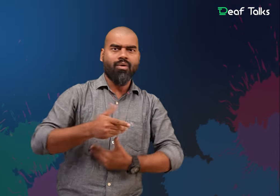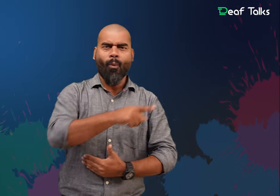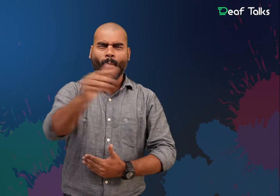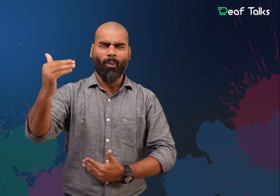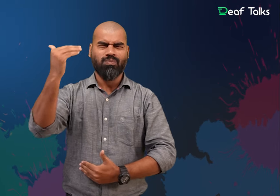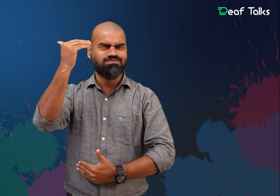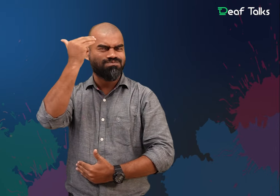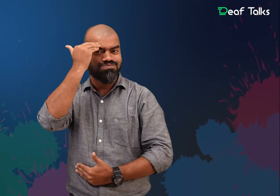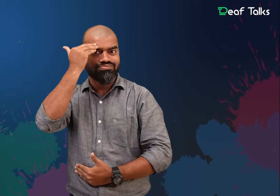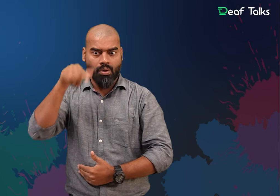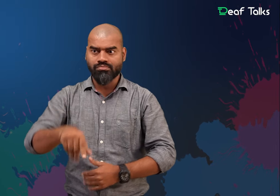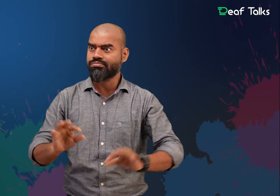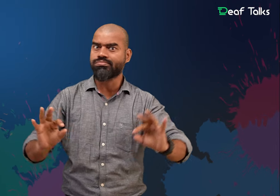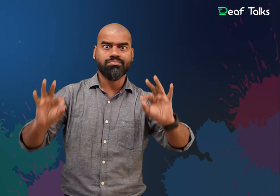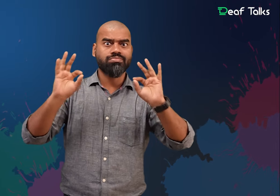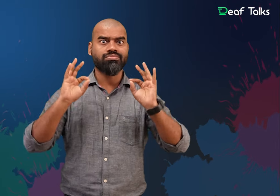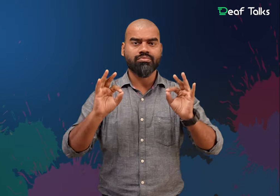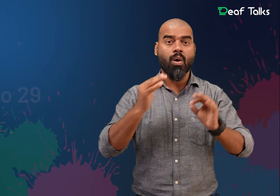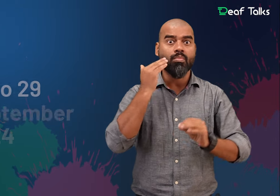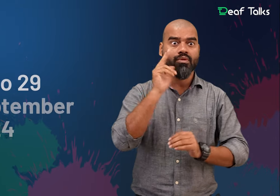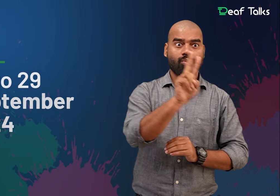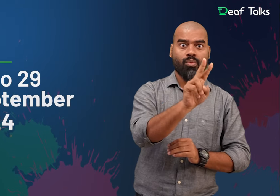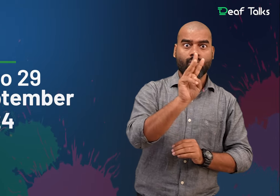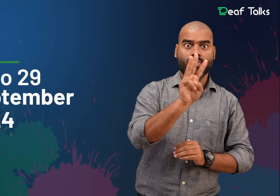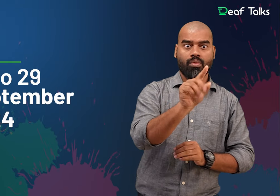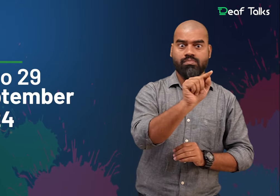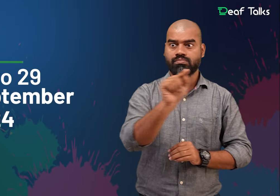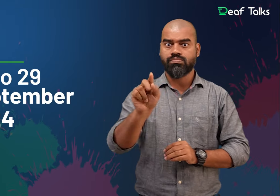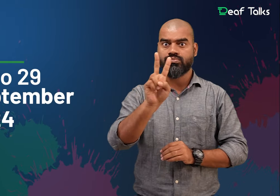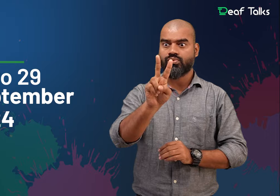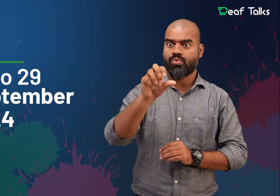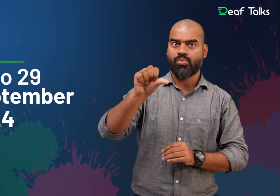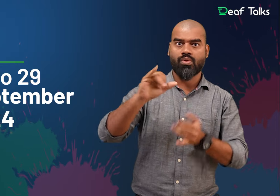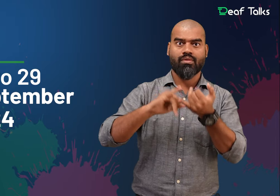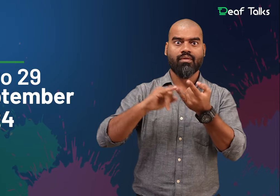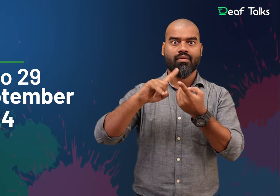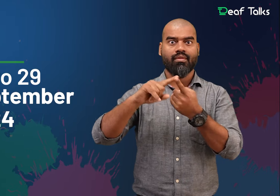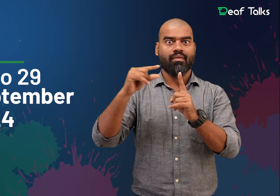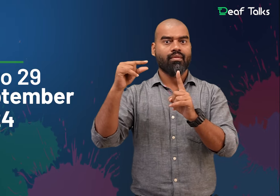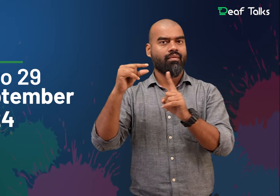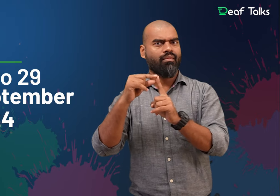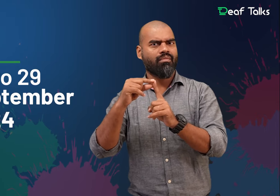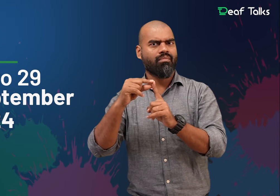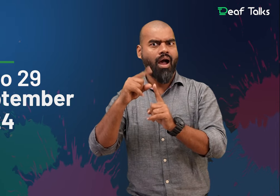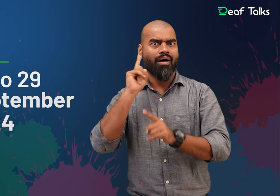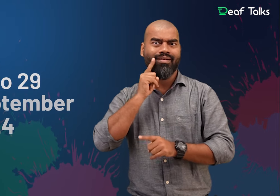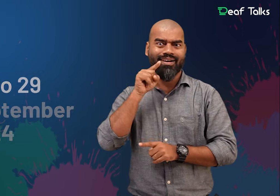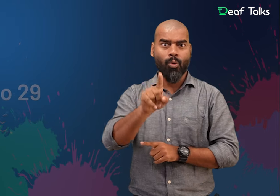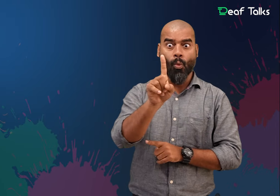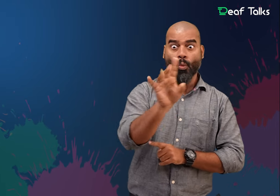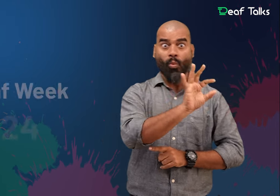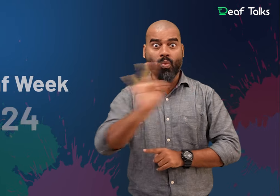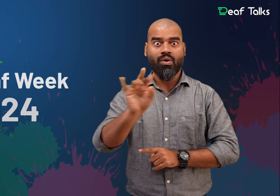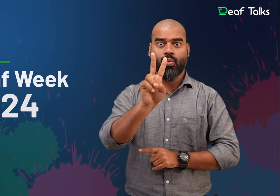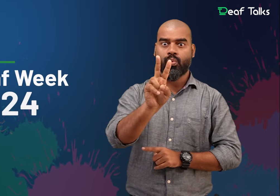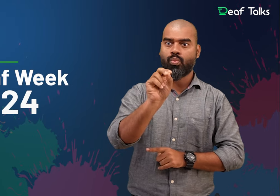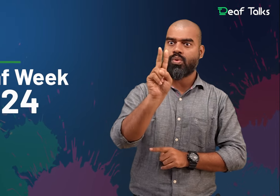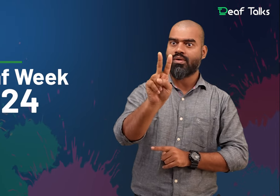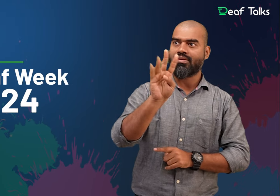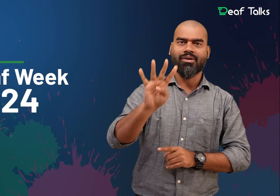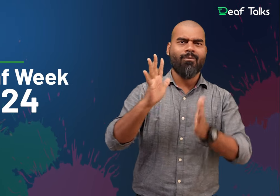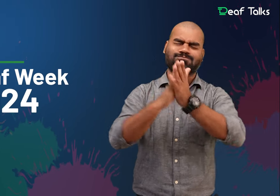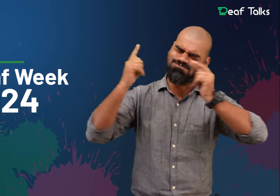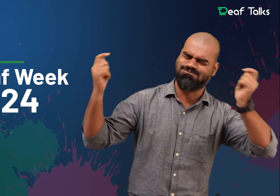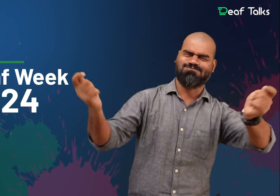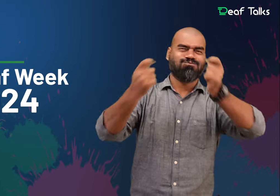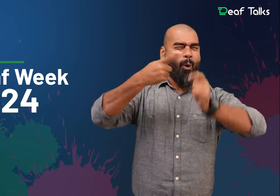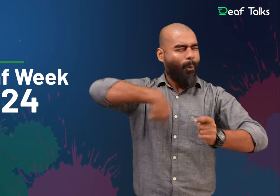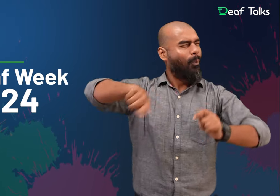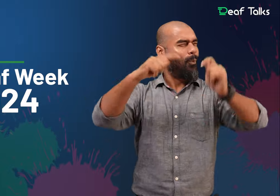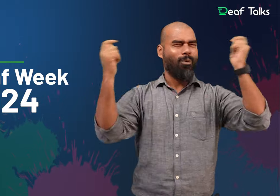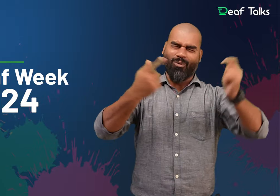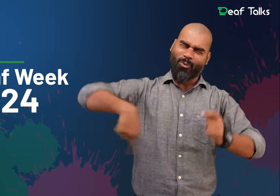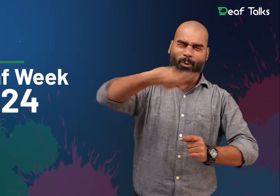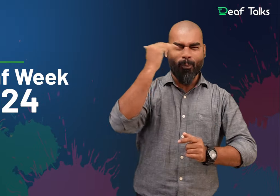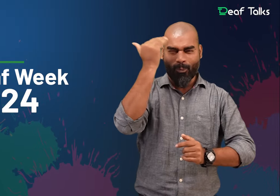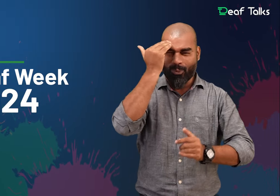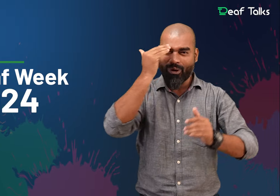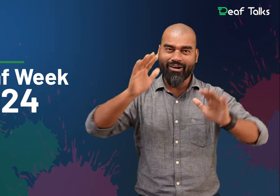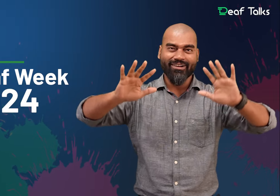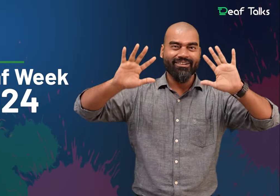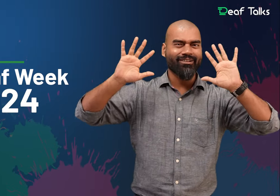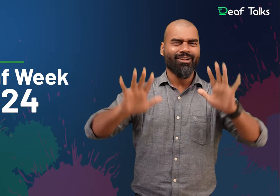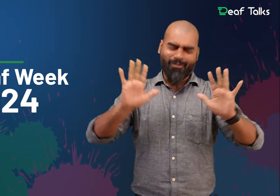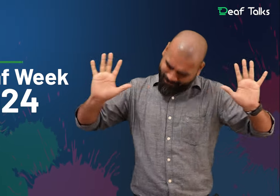We all know that from September 23 to September 29, we are celebrating Deaf Week 2024.